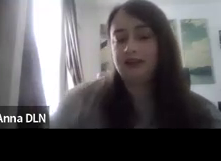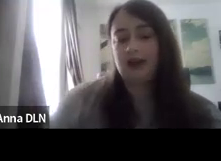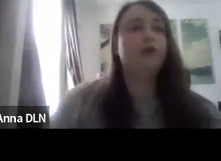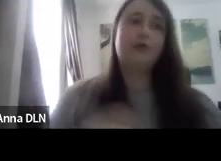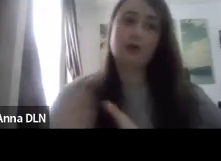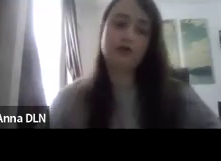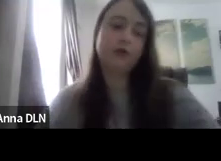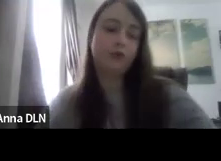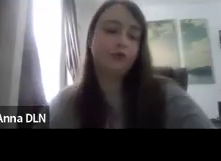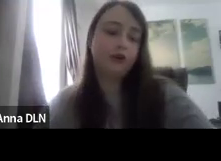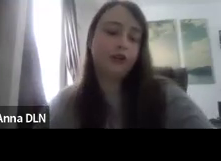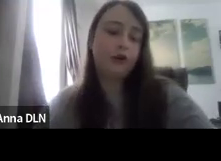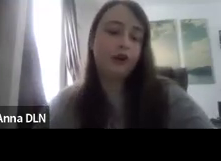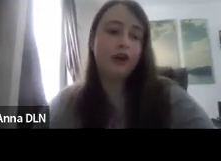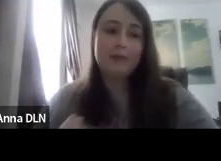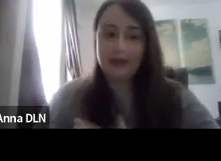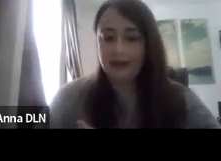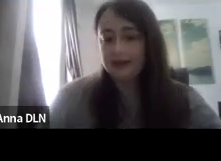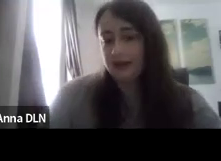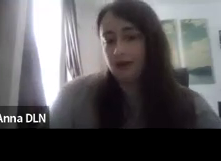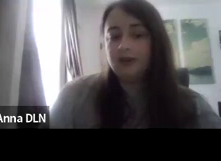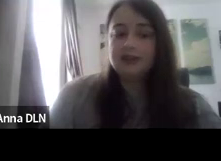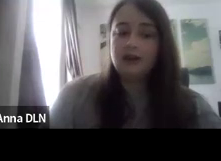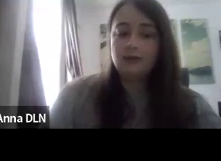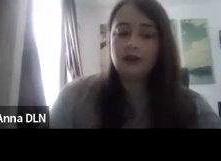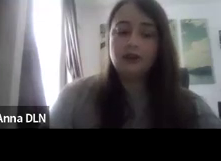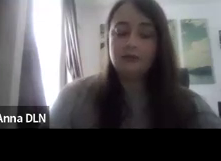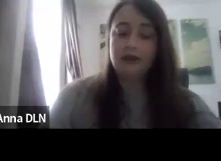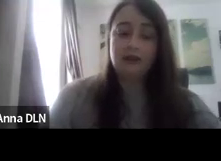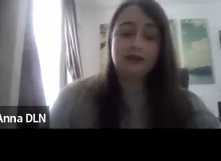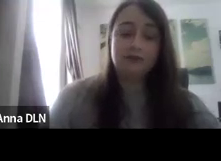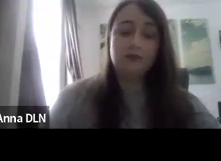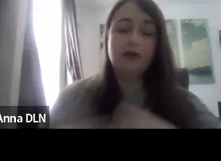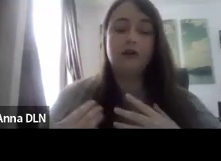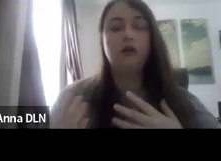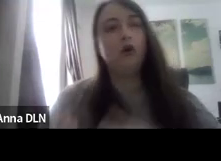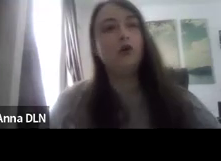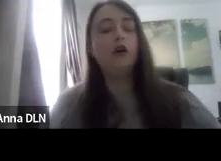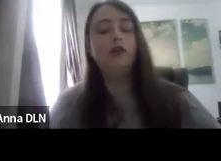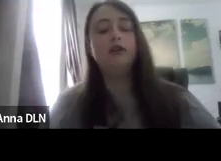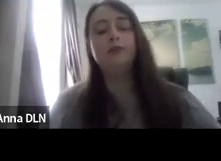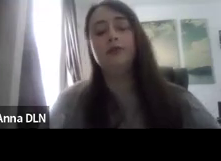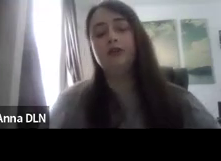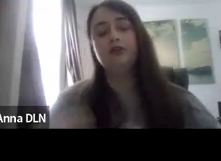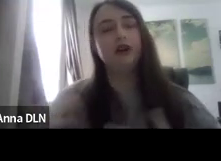the exam with a coursework portfolio, making it a take-home exam, making the assessment window longer than typical extra